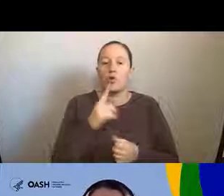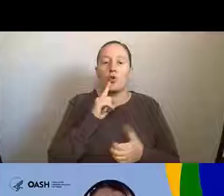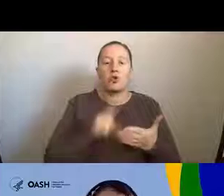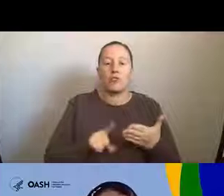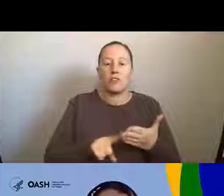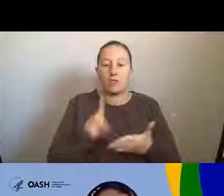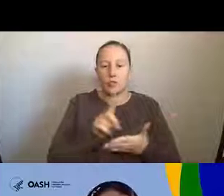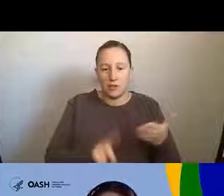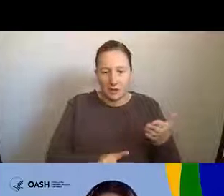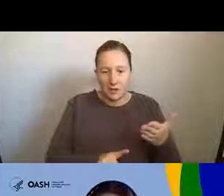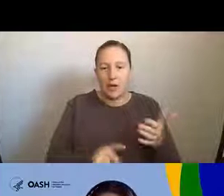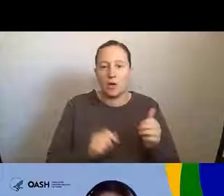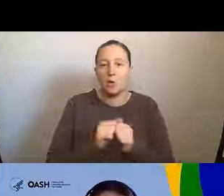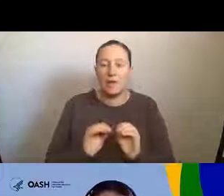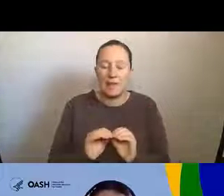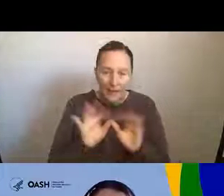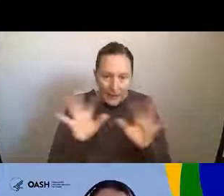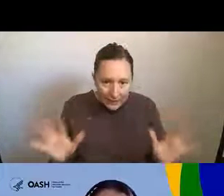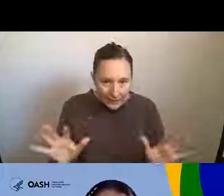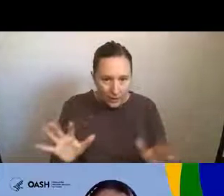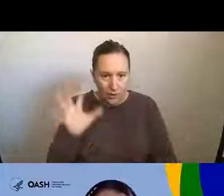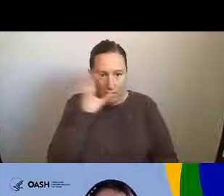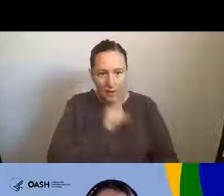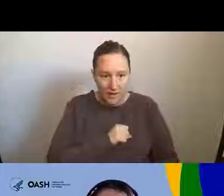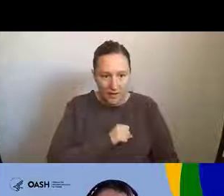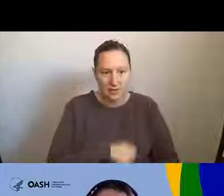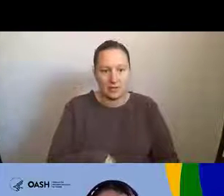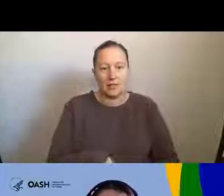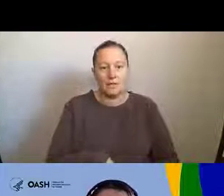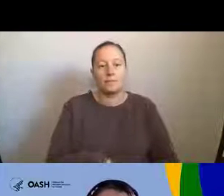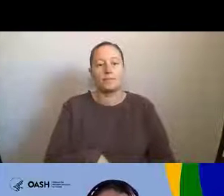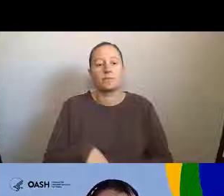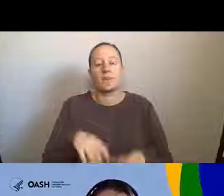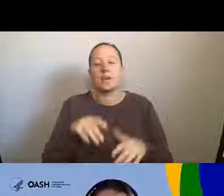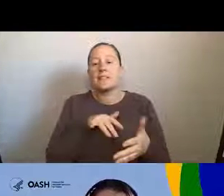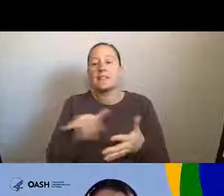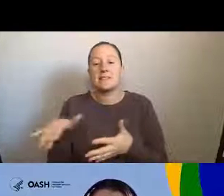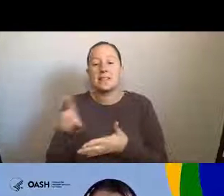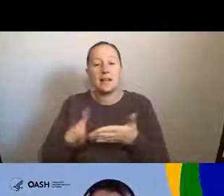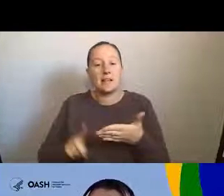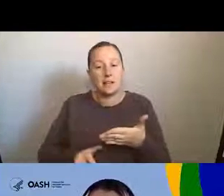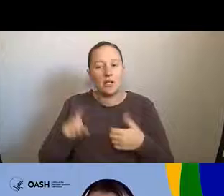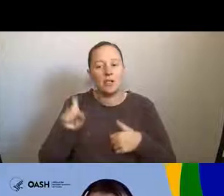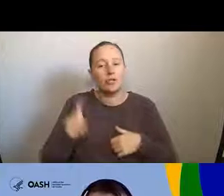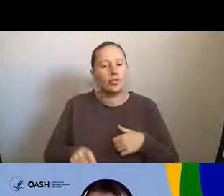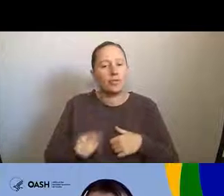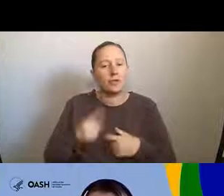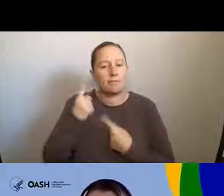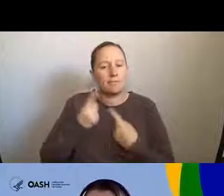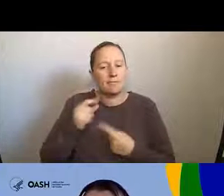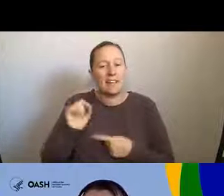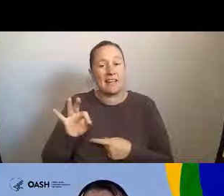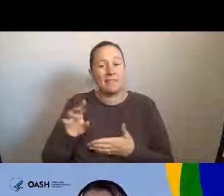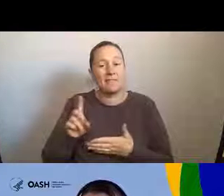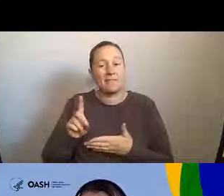With respect to study design this criterion should prompt us to consider if the design of the research is consistent